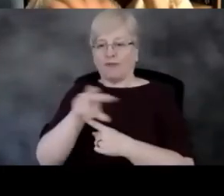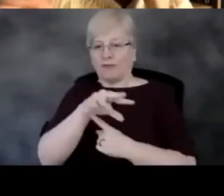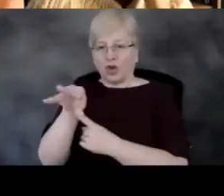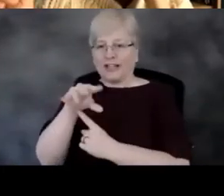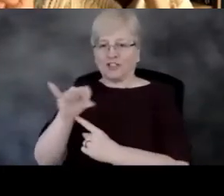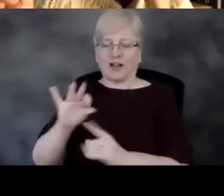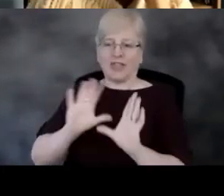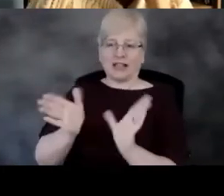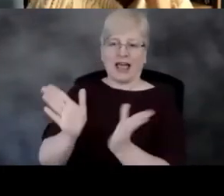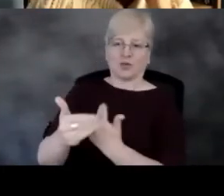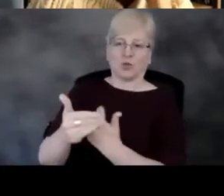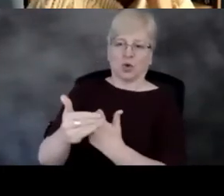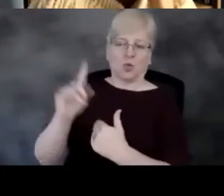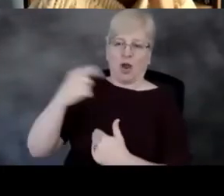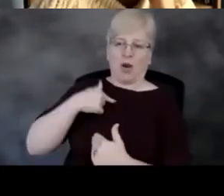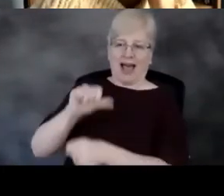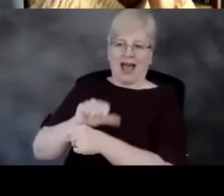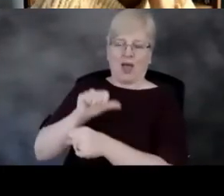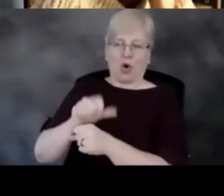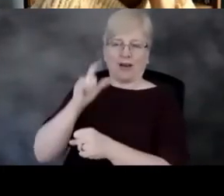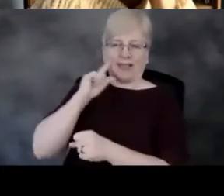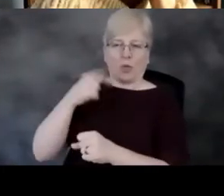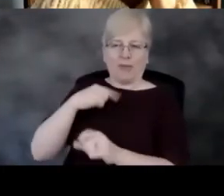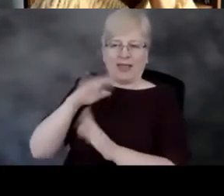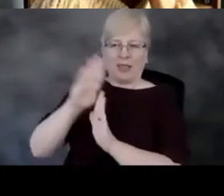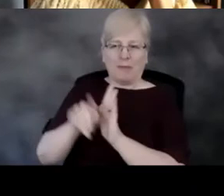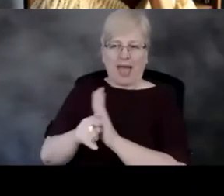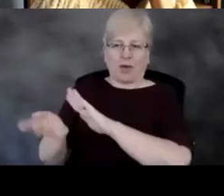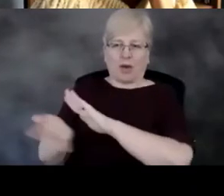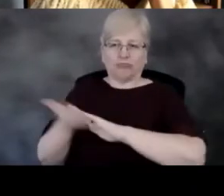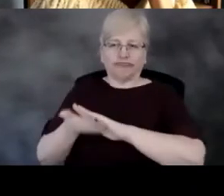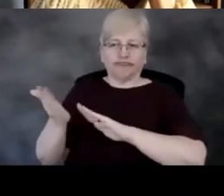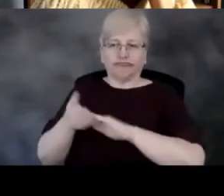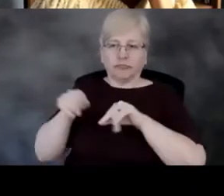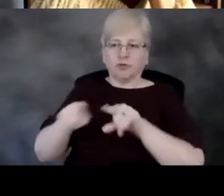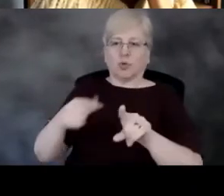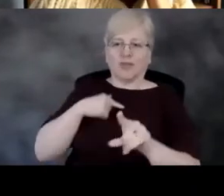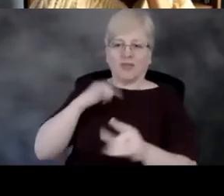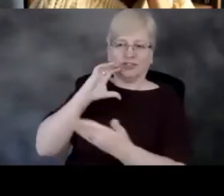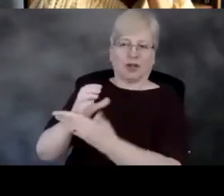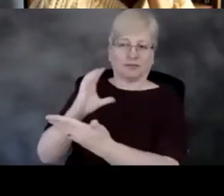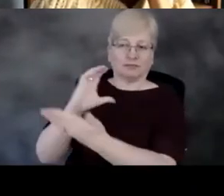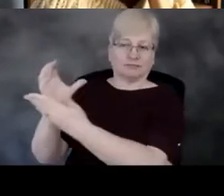shown in the background during the shot. 17:32:04 Don't forget to plan for audio description